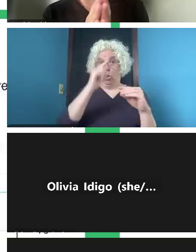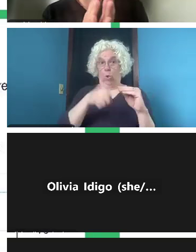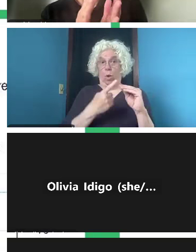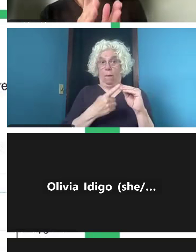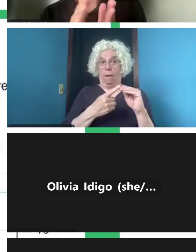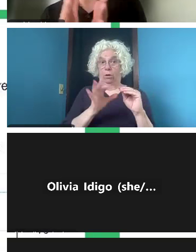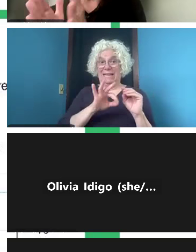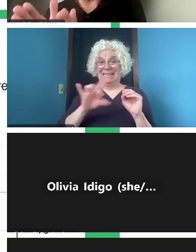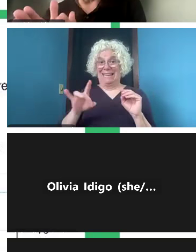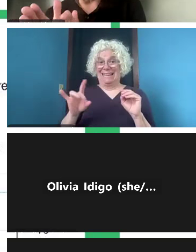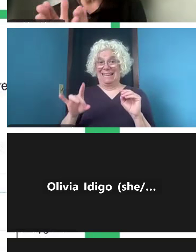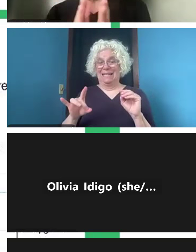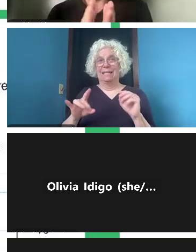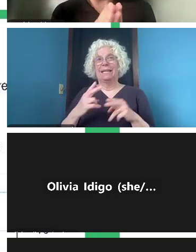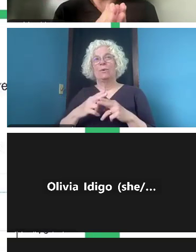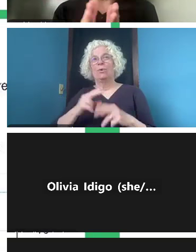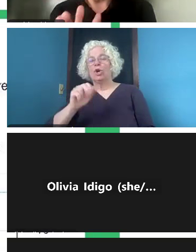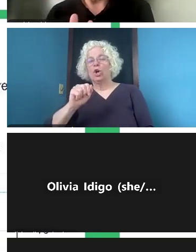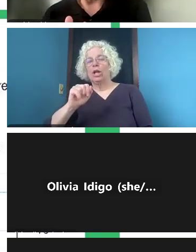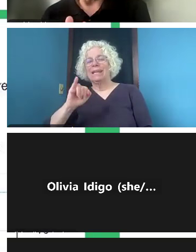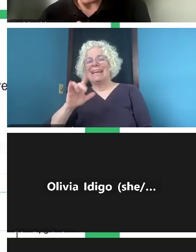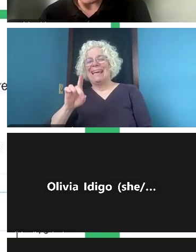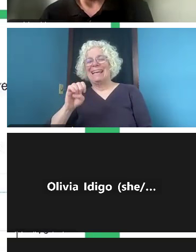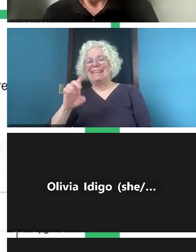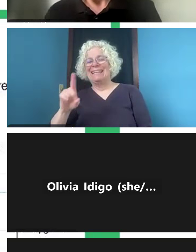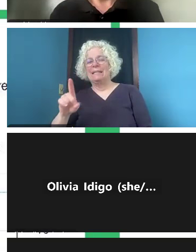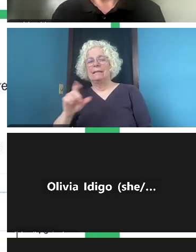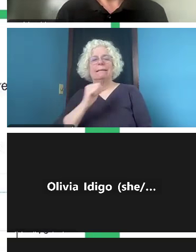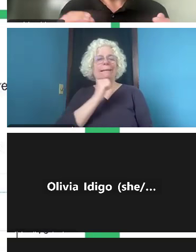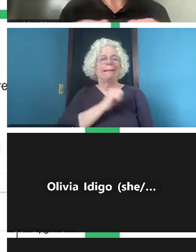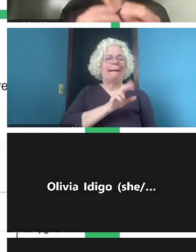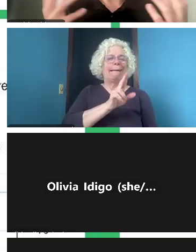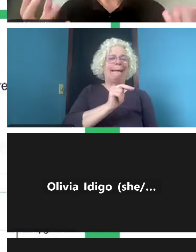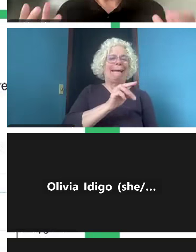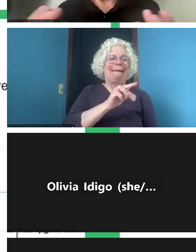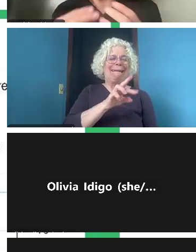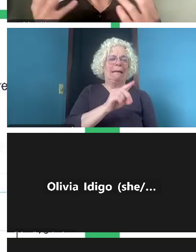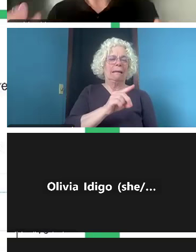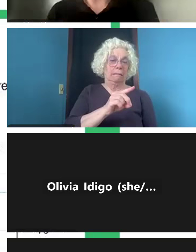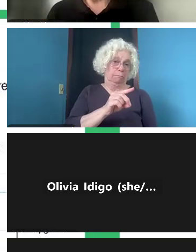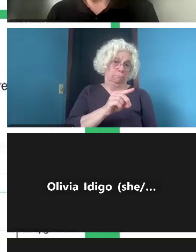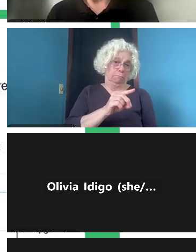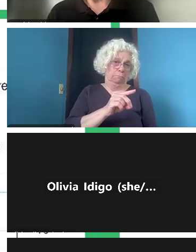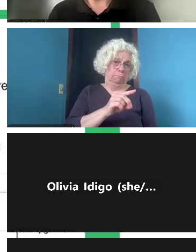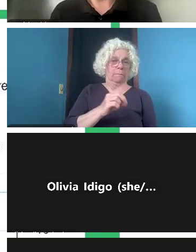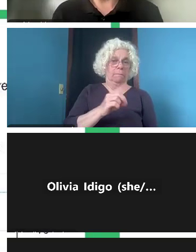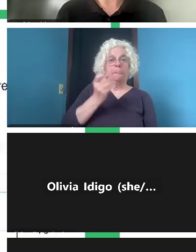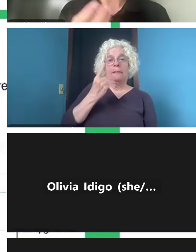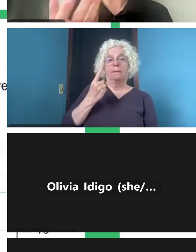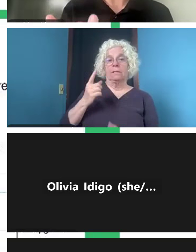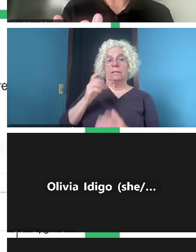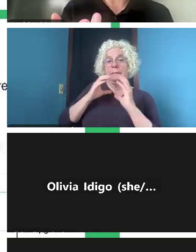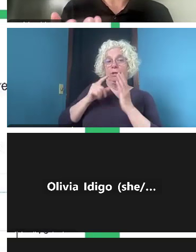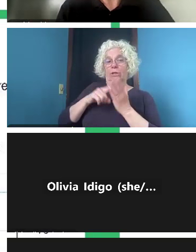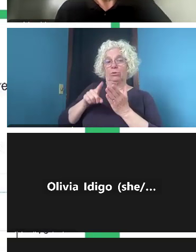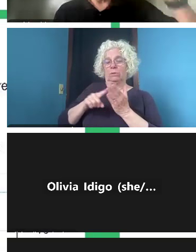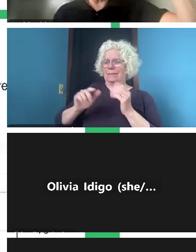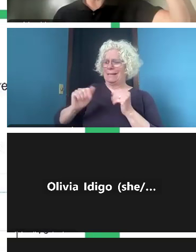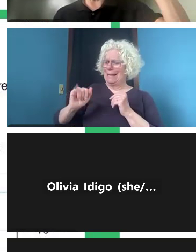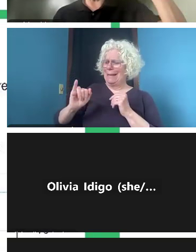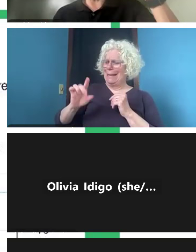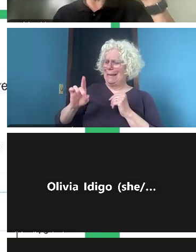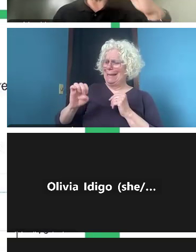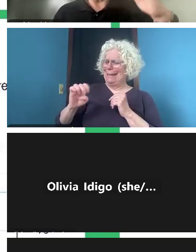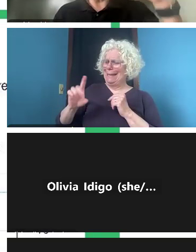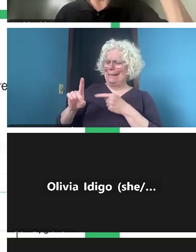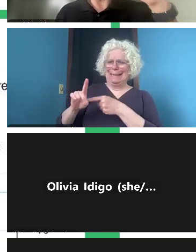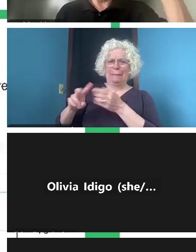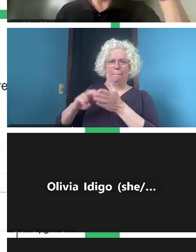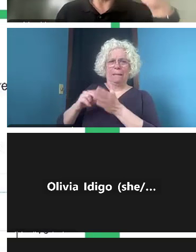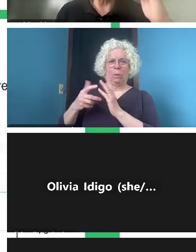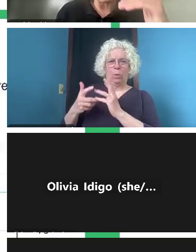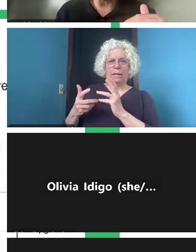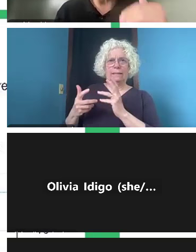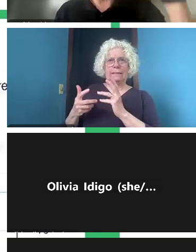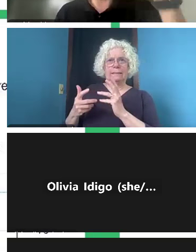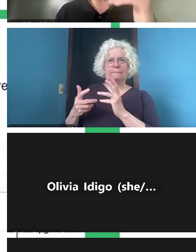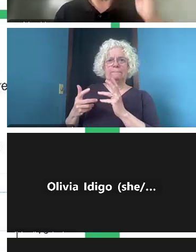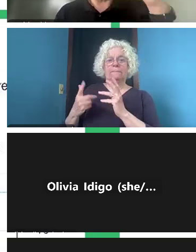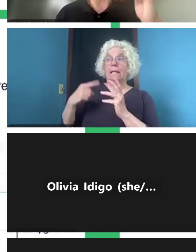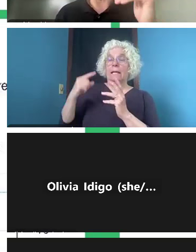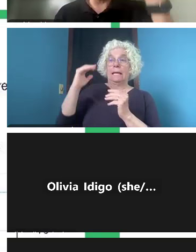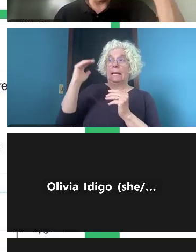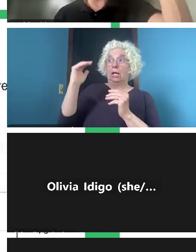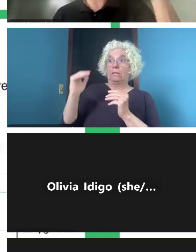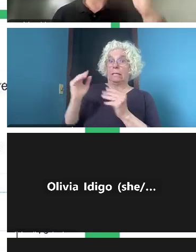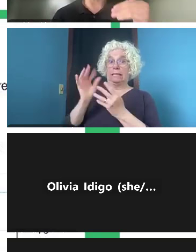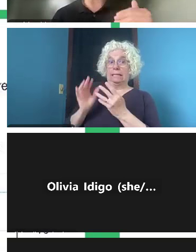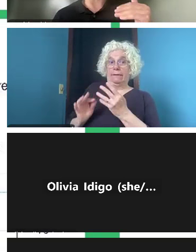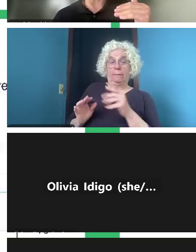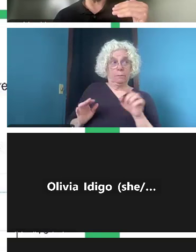We're going to use this term "aided awareness" versus "unaided". So in research communications research when somebody says "aided" it means that we had a battery, or a list of options to point out.